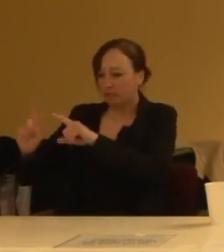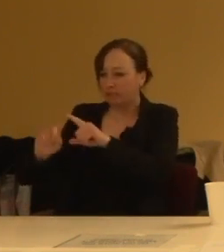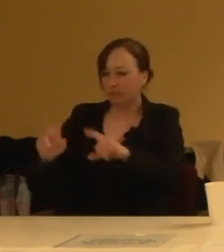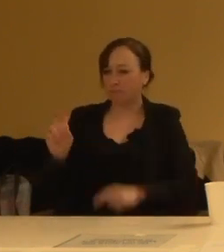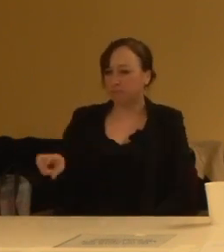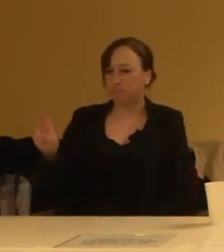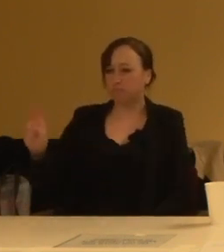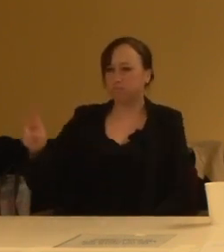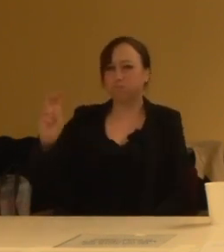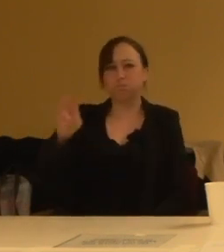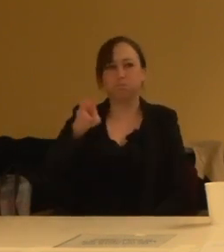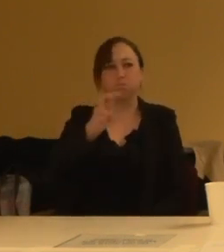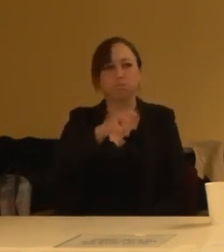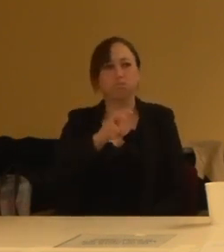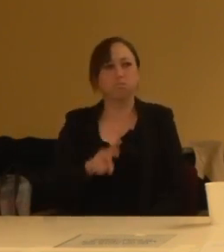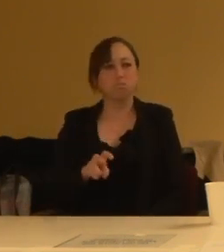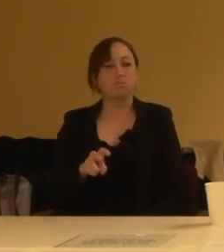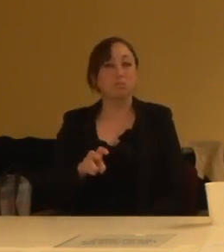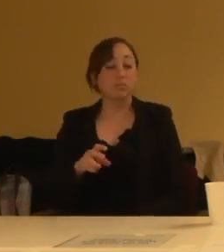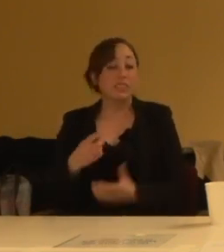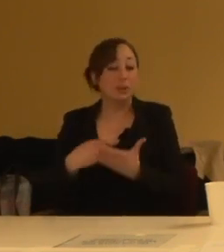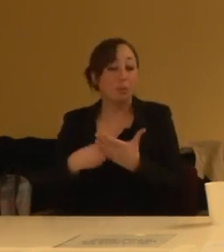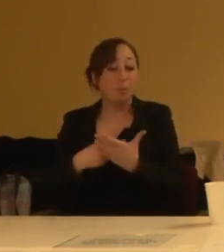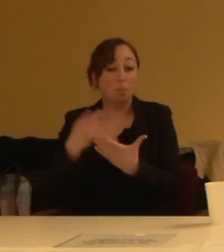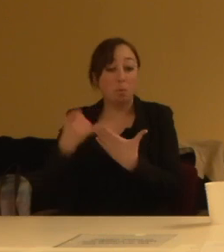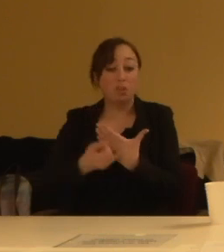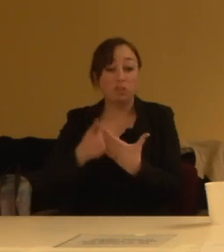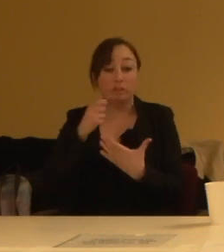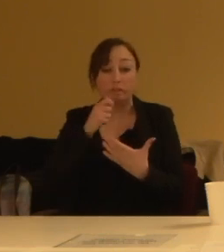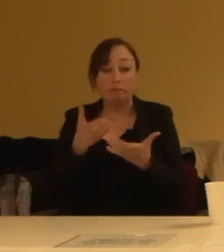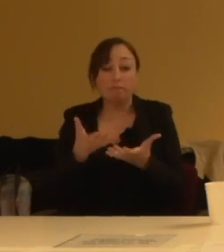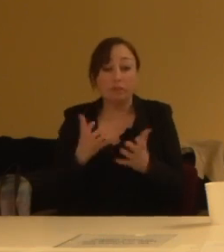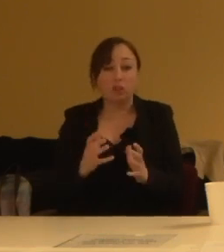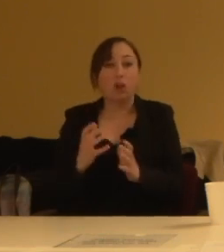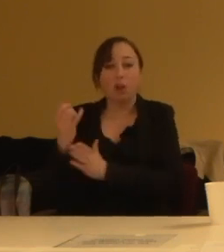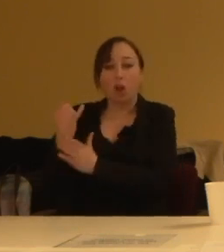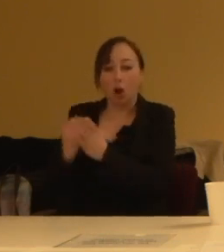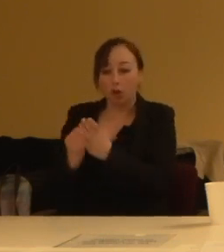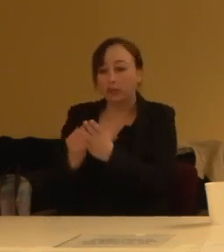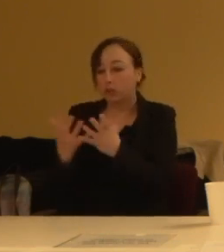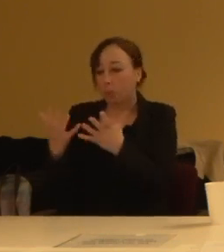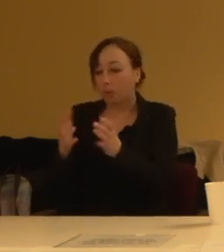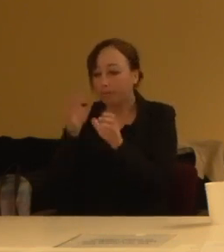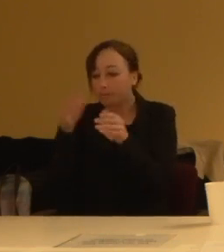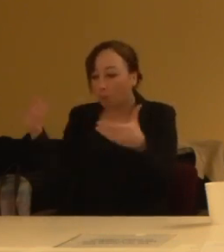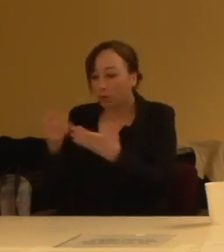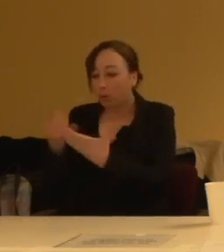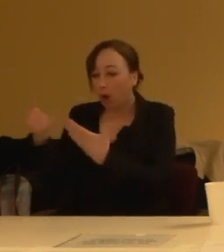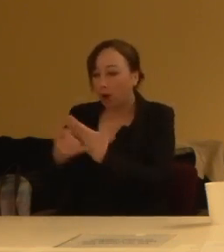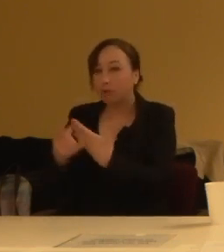projects aren't necessarily being done because those are the projects the artists wanna do. That's what they could get the funding to do,